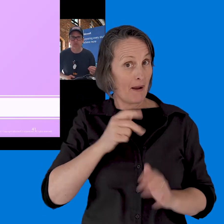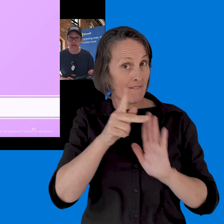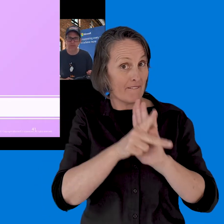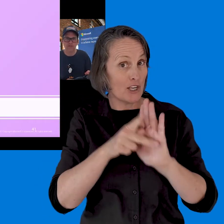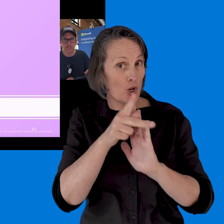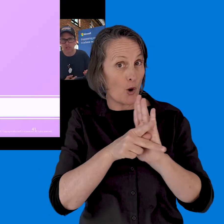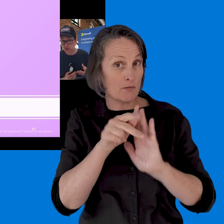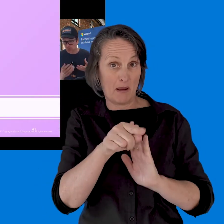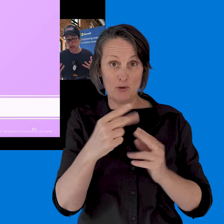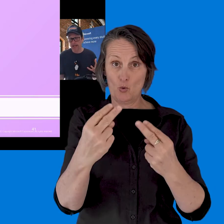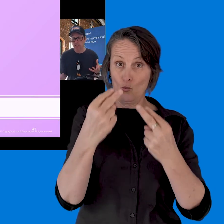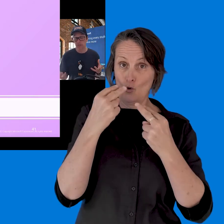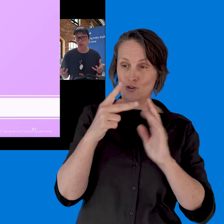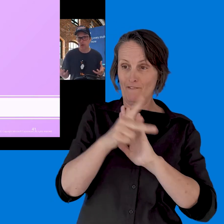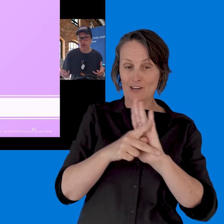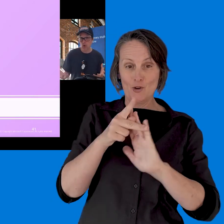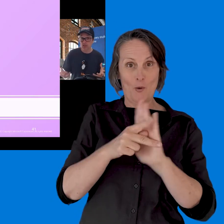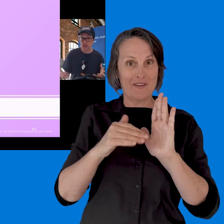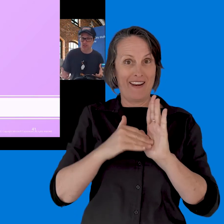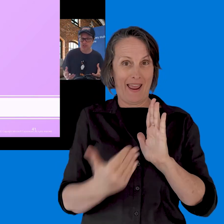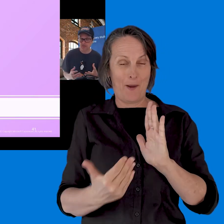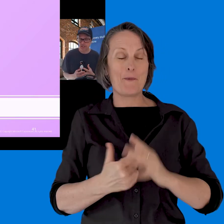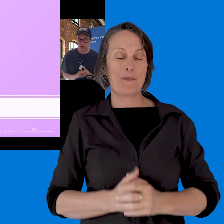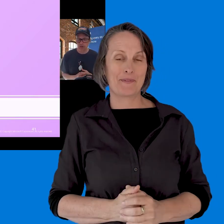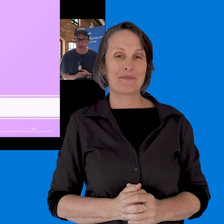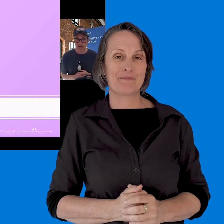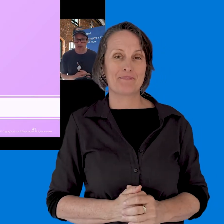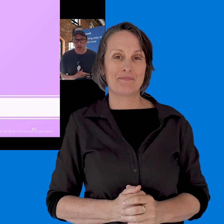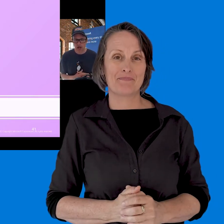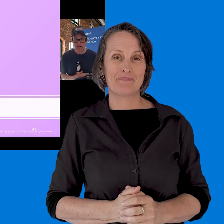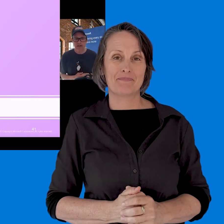Don't forget my videos, you might actually be already watching this as a video rather than live.